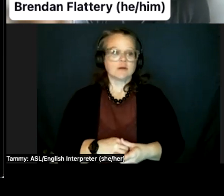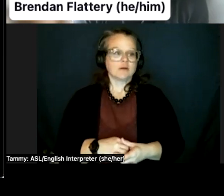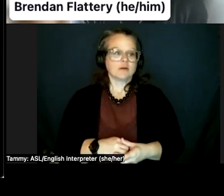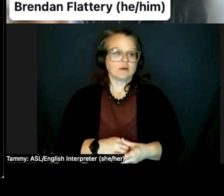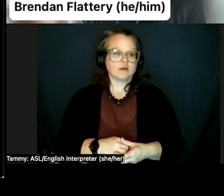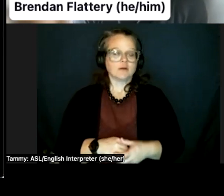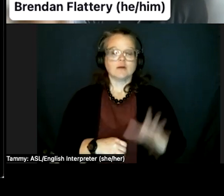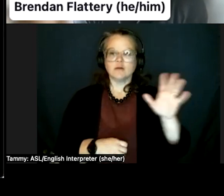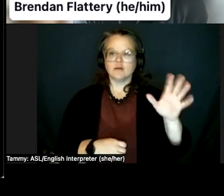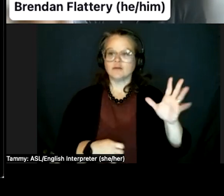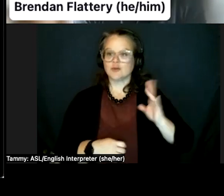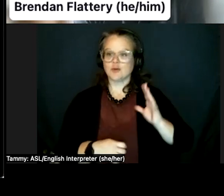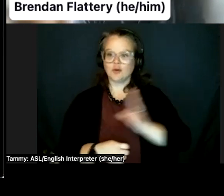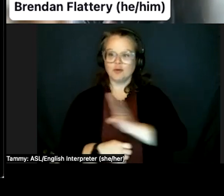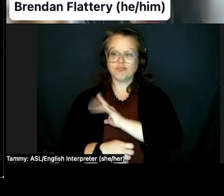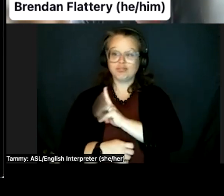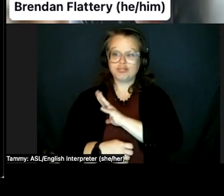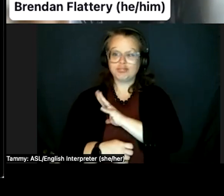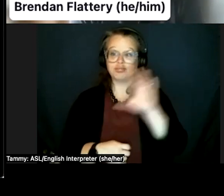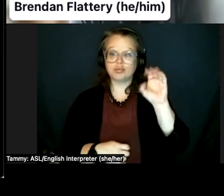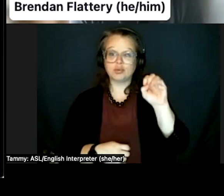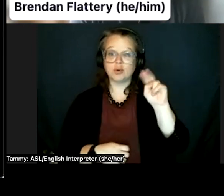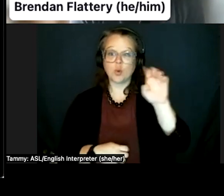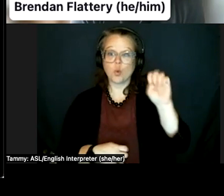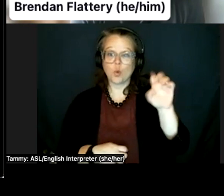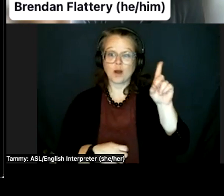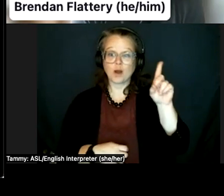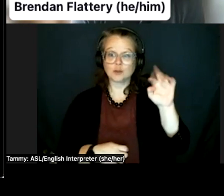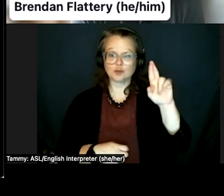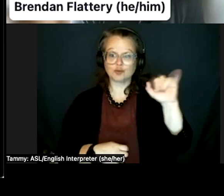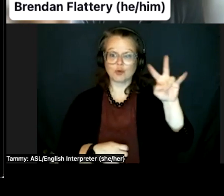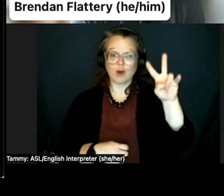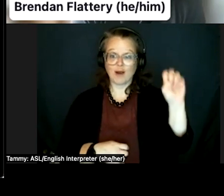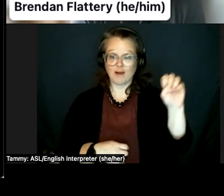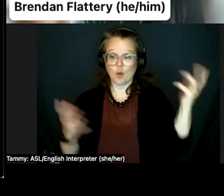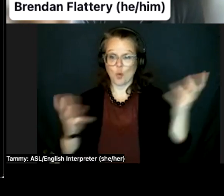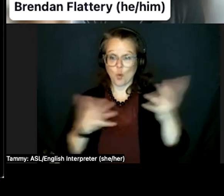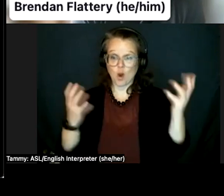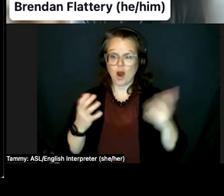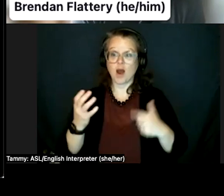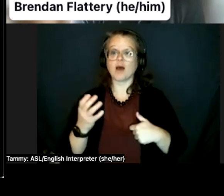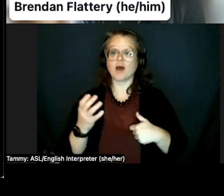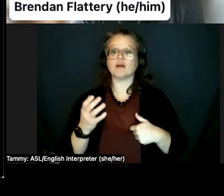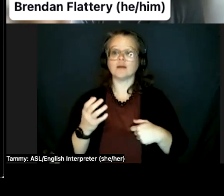is copying links to files. If you've worked with a lot of people in a lot of documents,